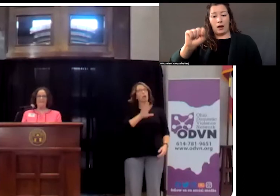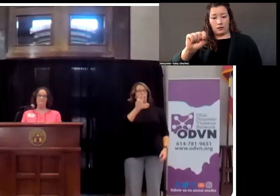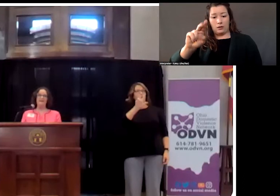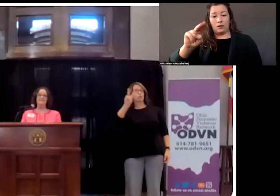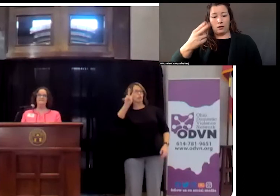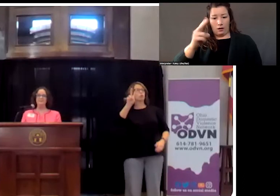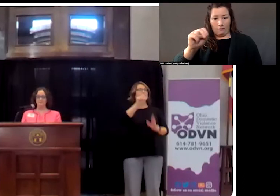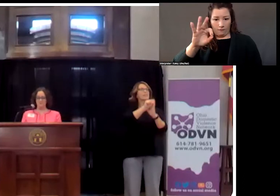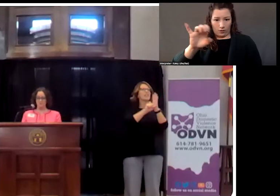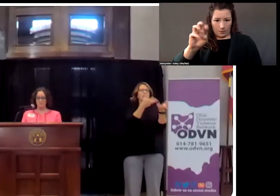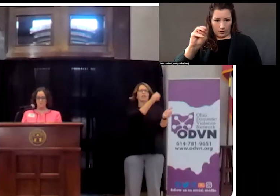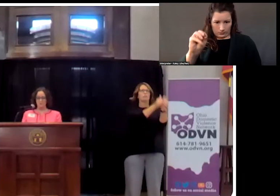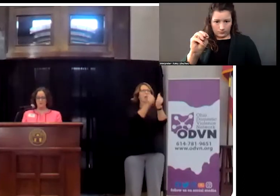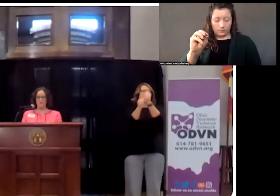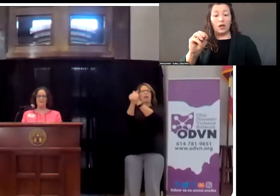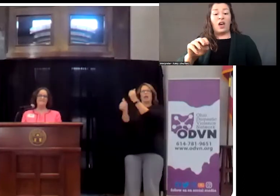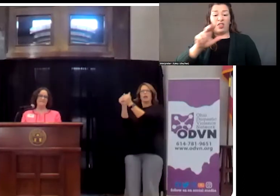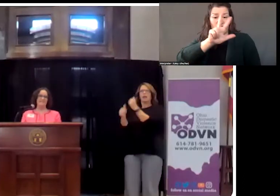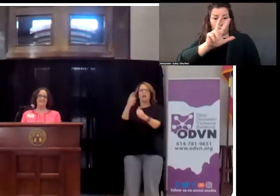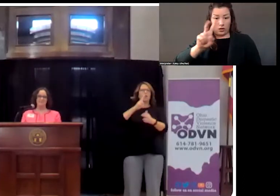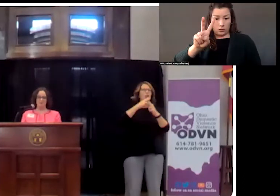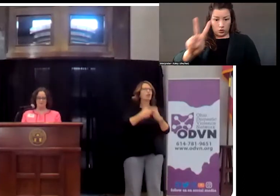have passed these measures, which are known as anti-SLAPP laws.